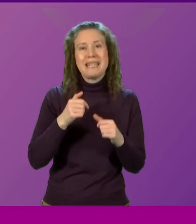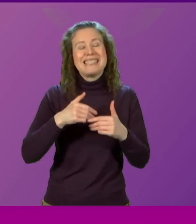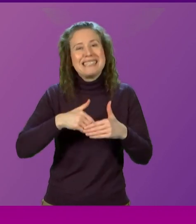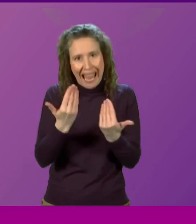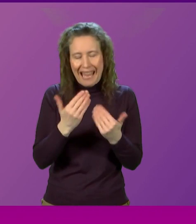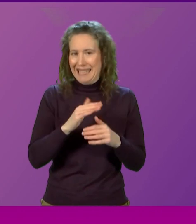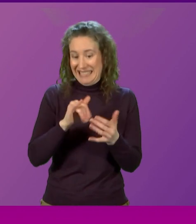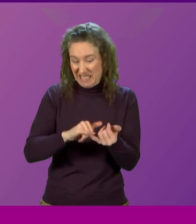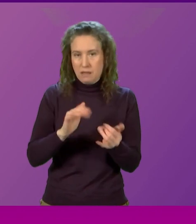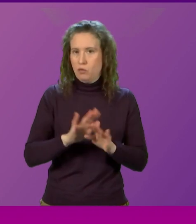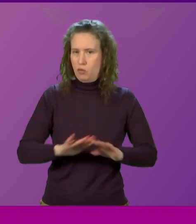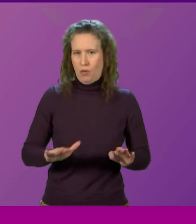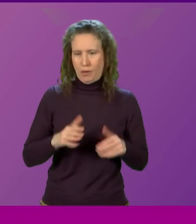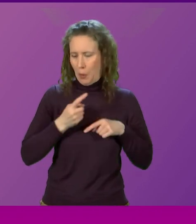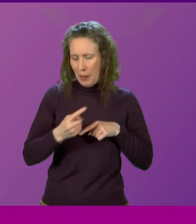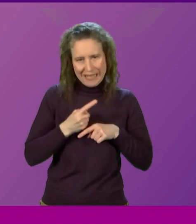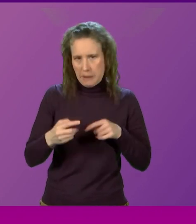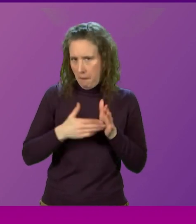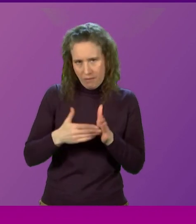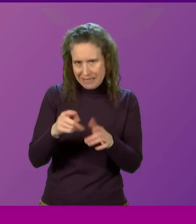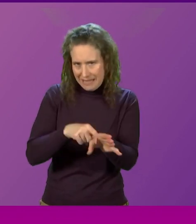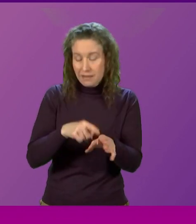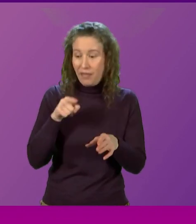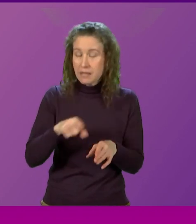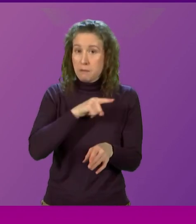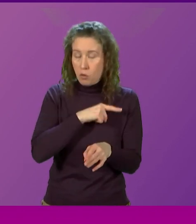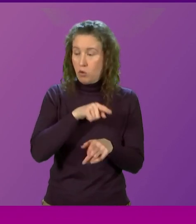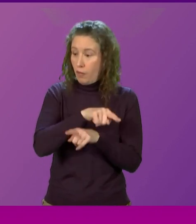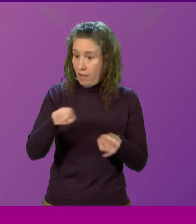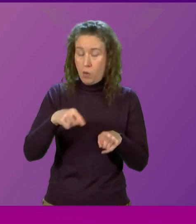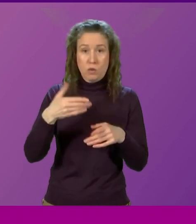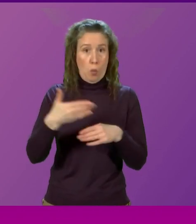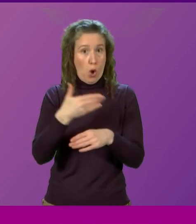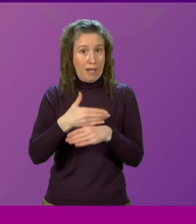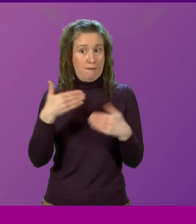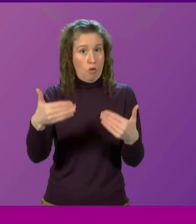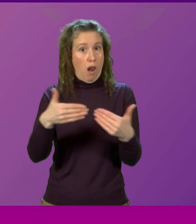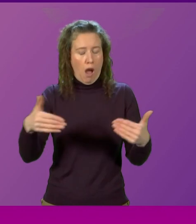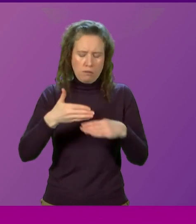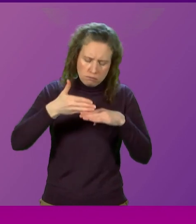That is down to the hard work of those on the front line.